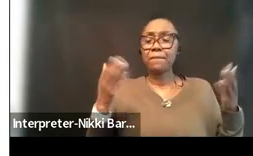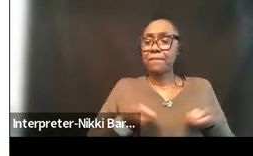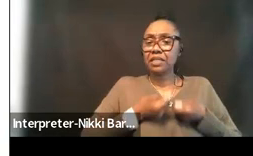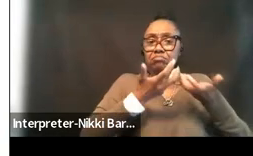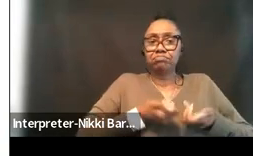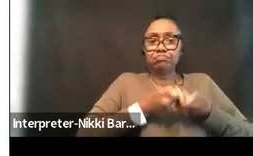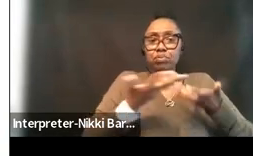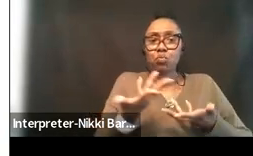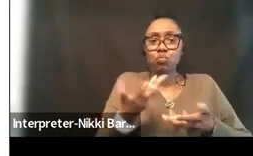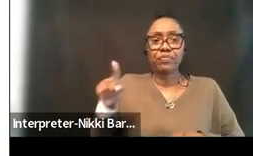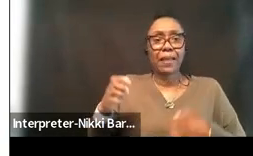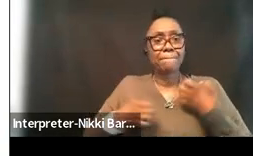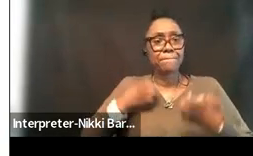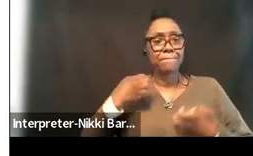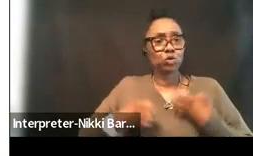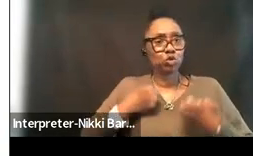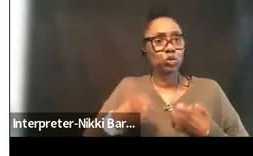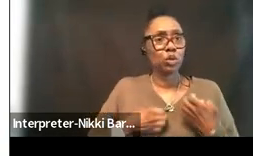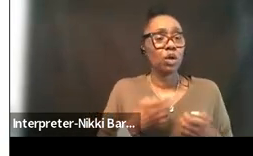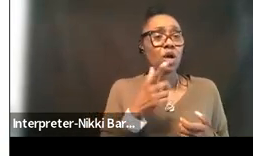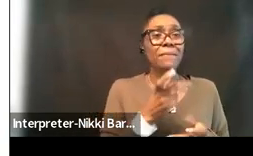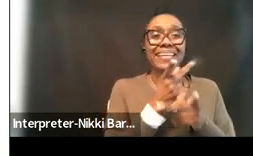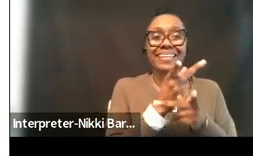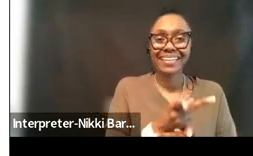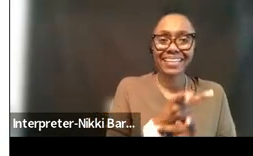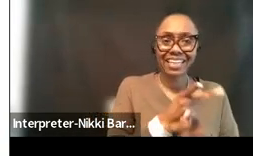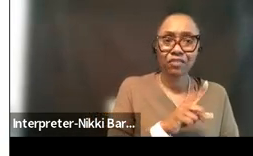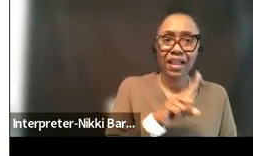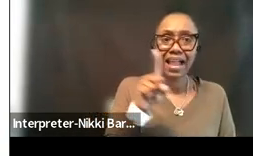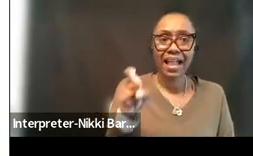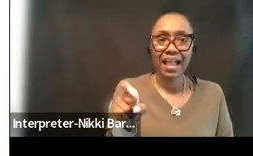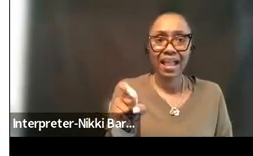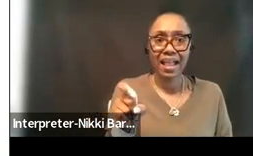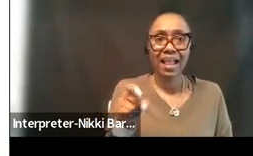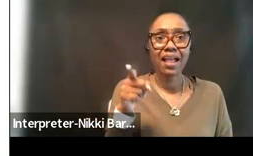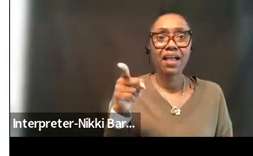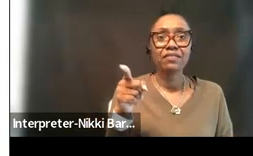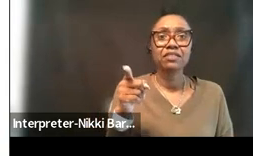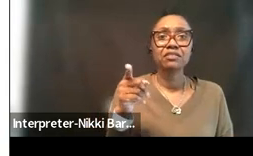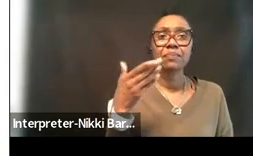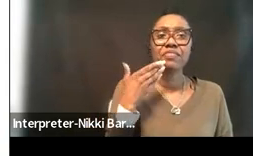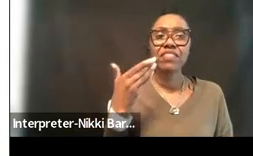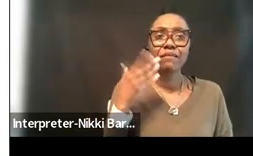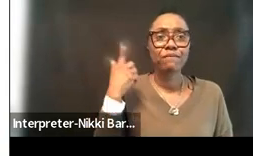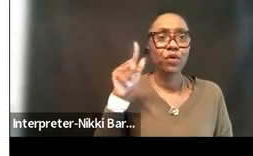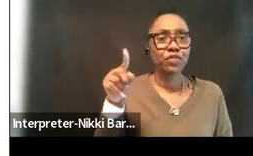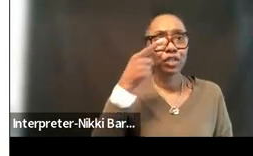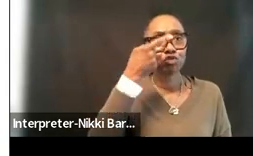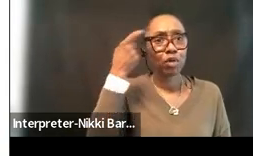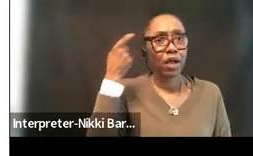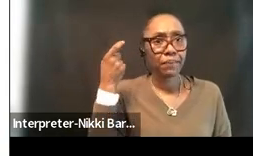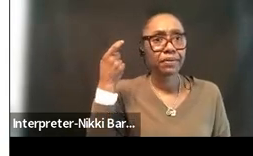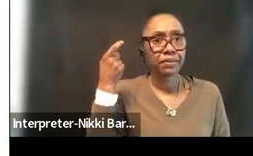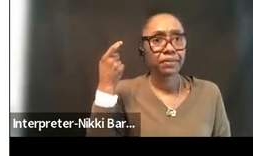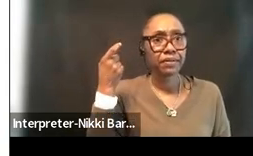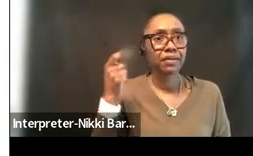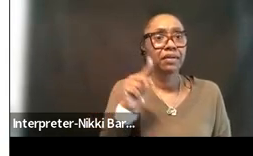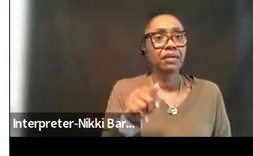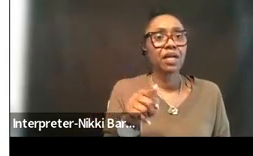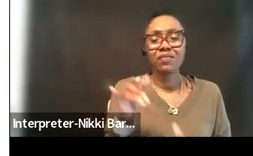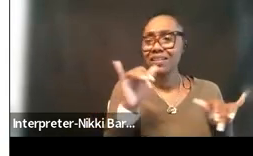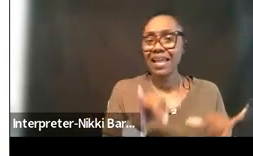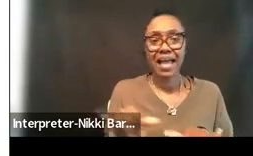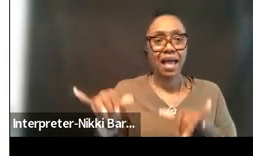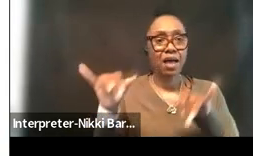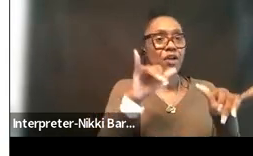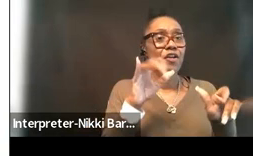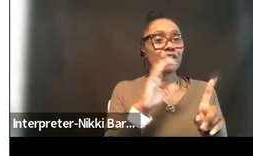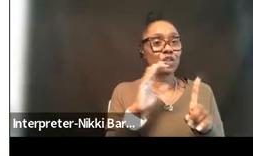You also want to be very careful about asking someone to be thankful for their trauma. This is a common response we see a lot as well just as a culture as we are.